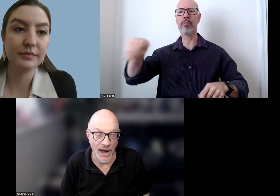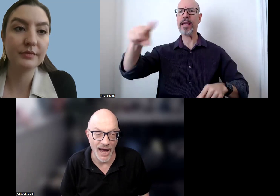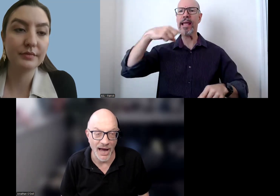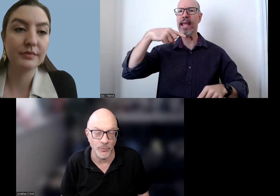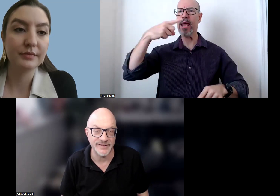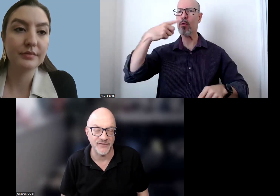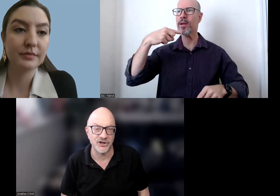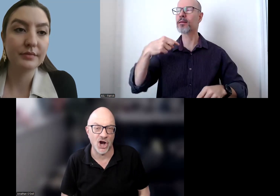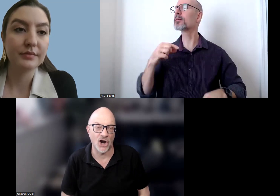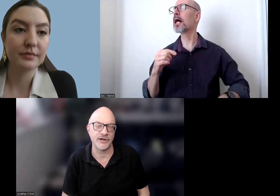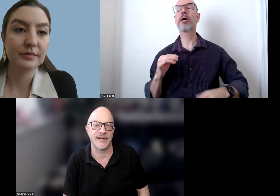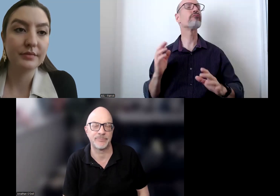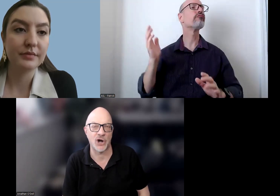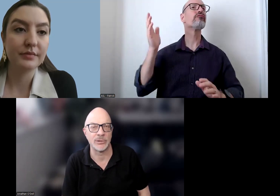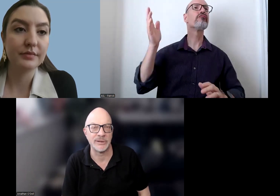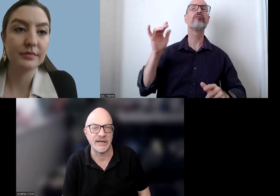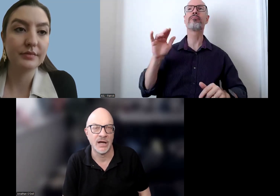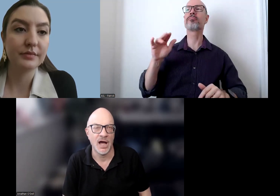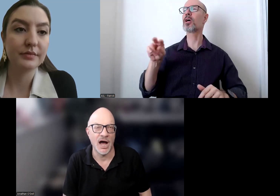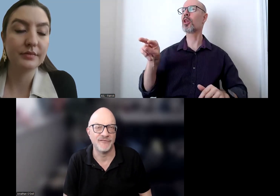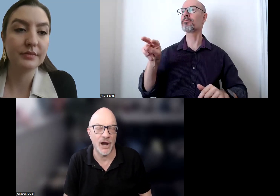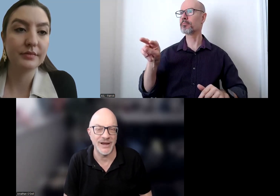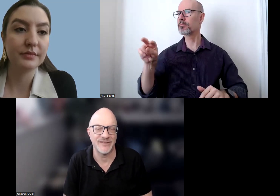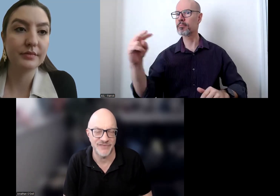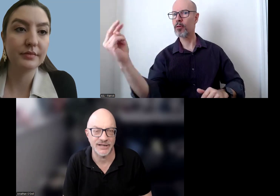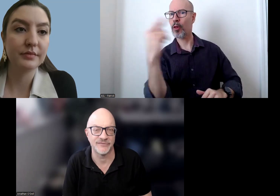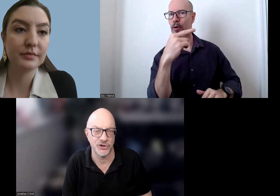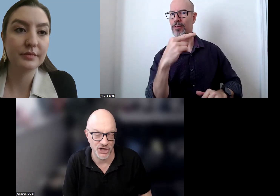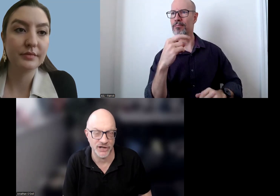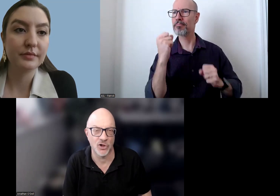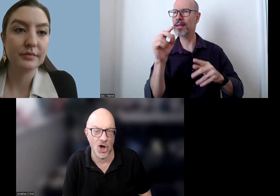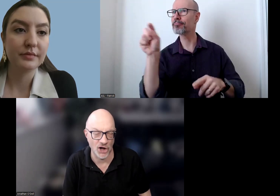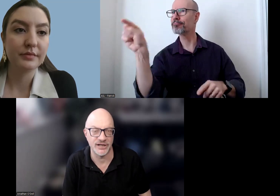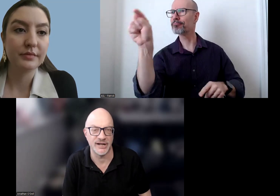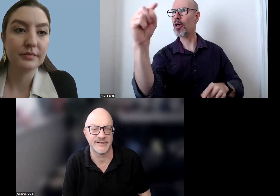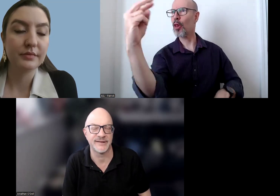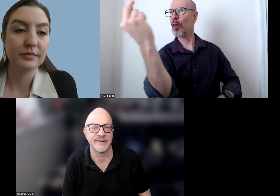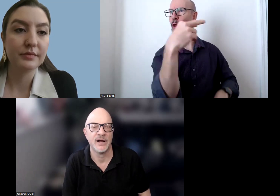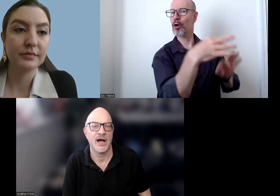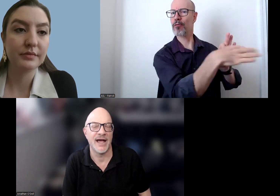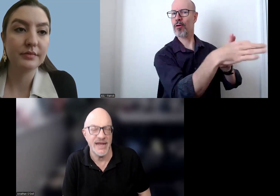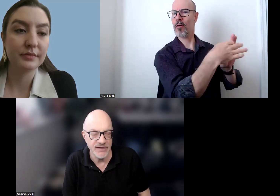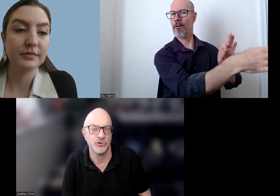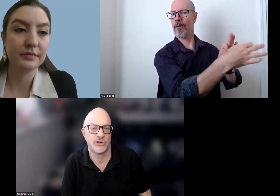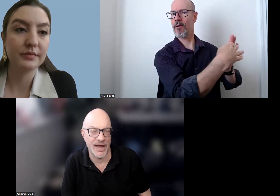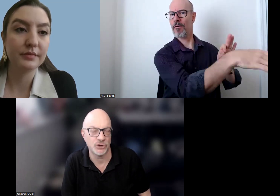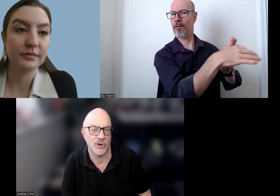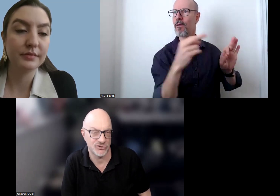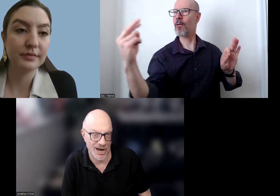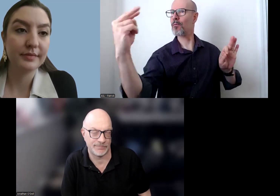around and everybody is looking I would say that CART is probably very effective for general audiences.